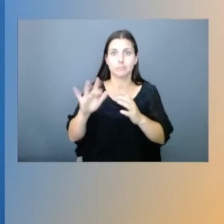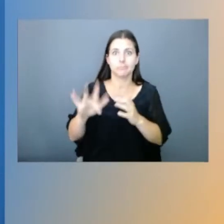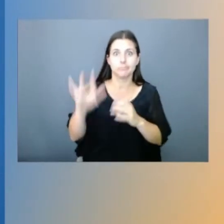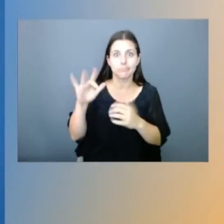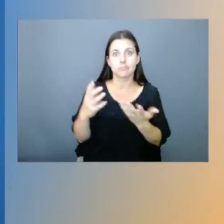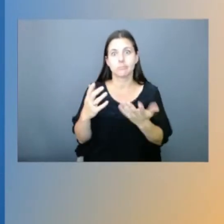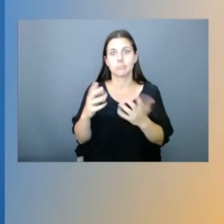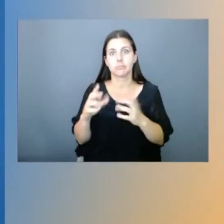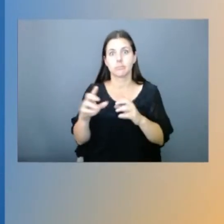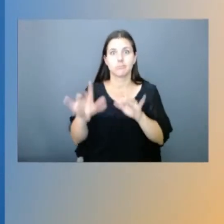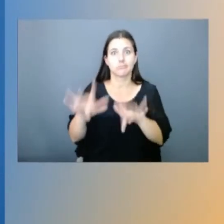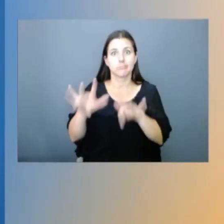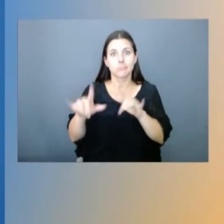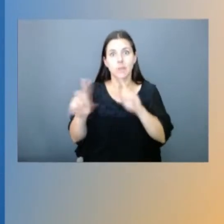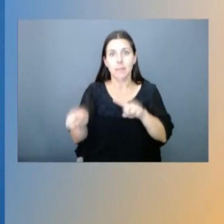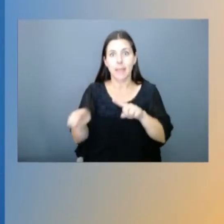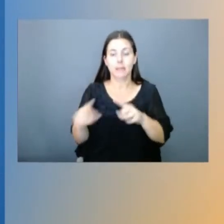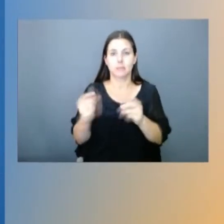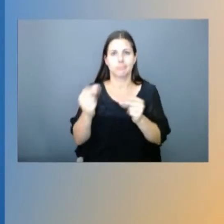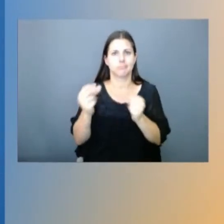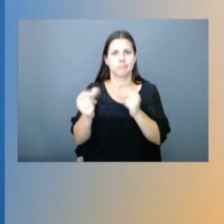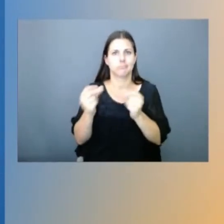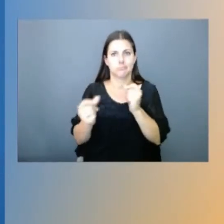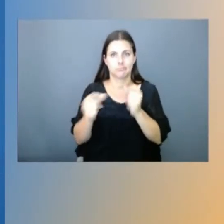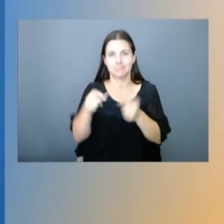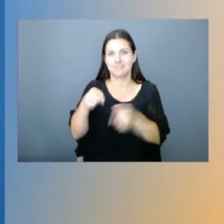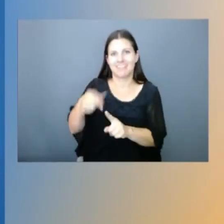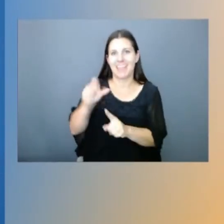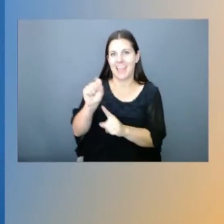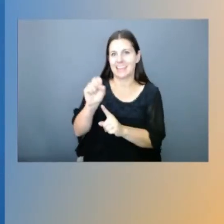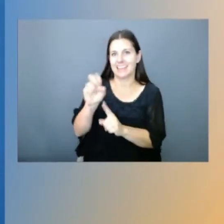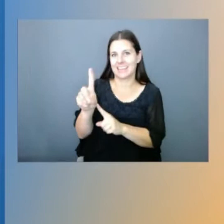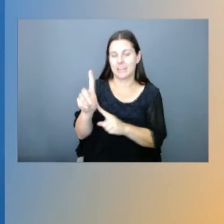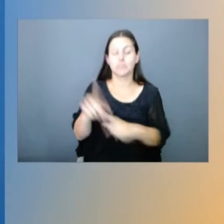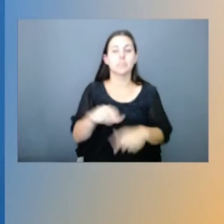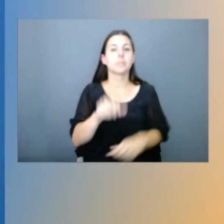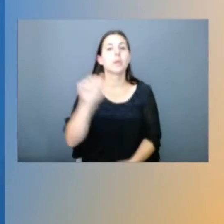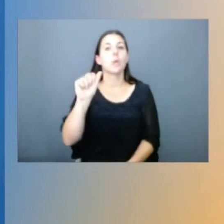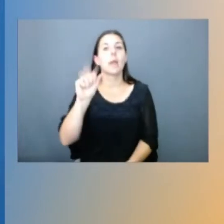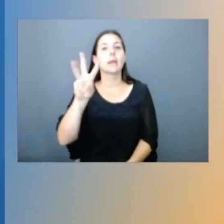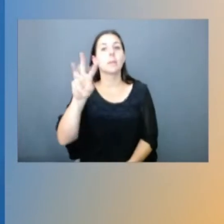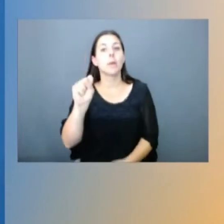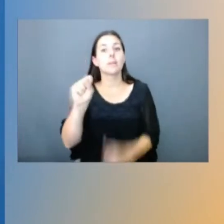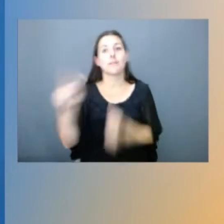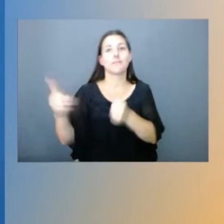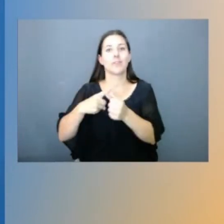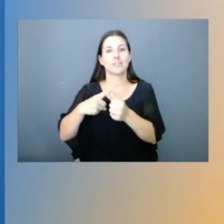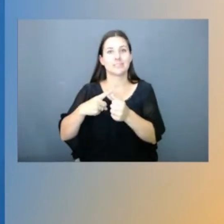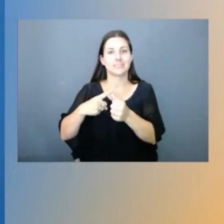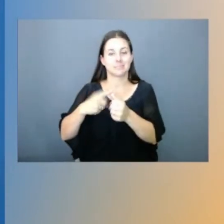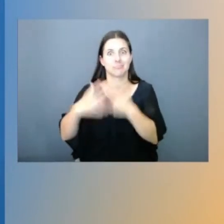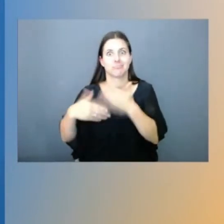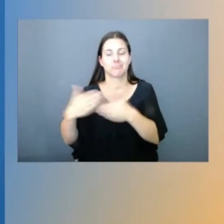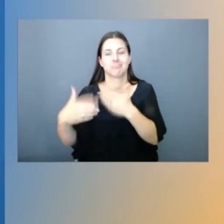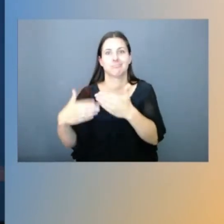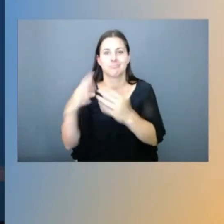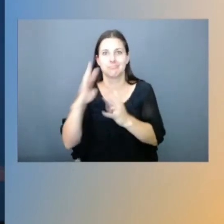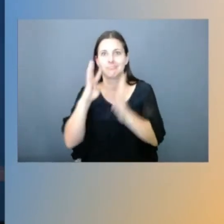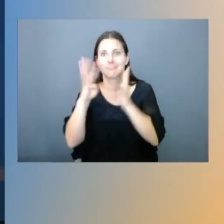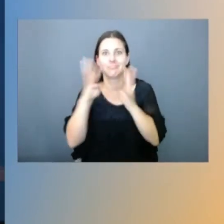That is predominantly because it has SSDs, and AWS was one of the first pioneers in bringing SSD at scale into cloud.